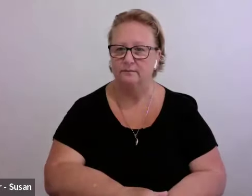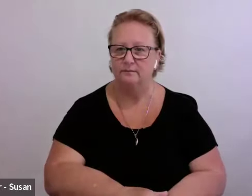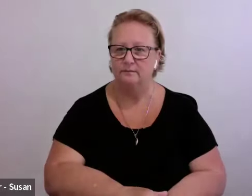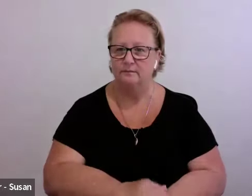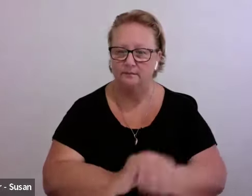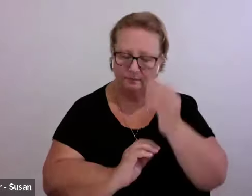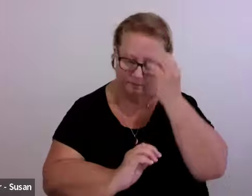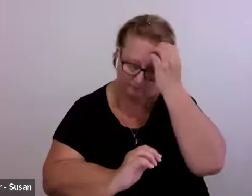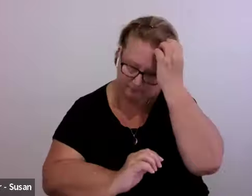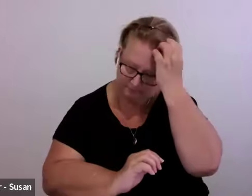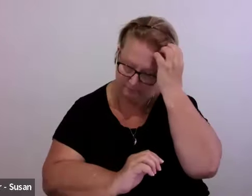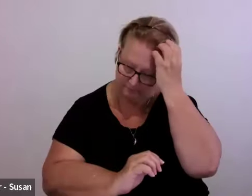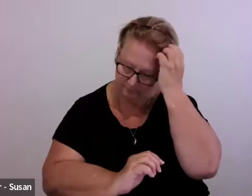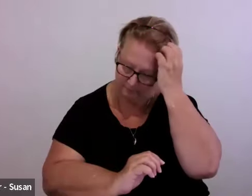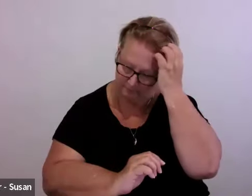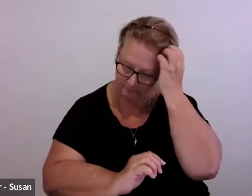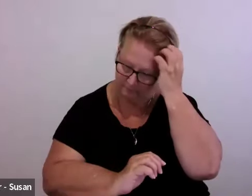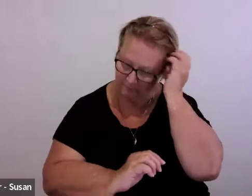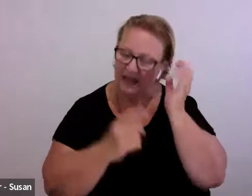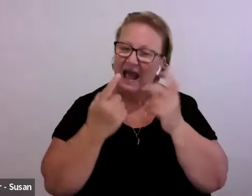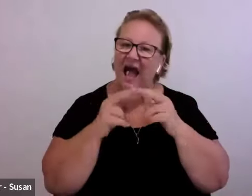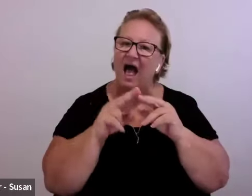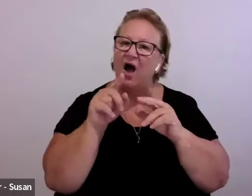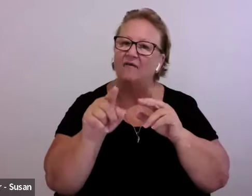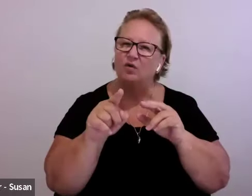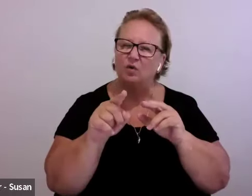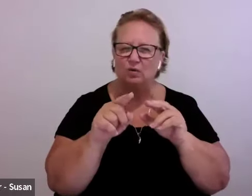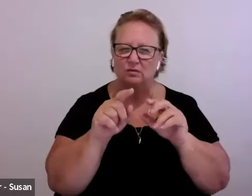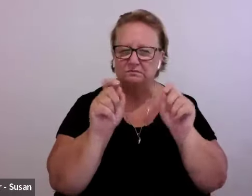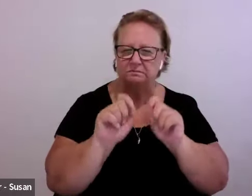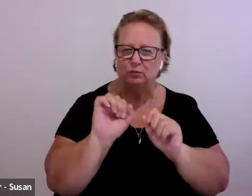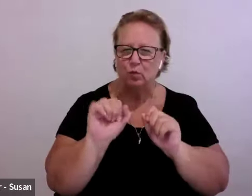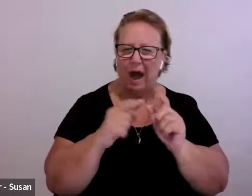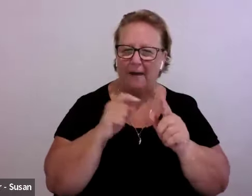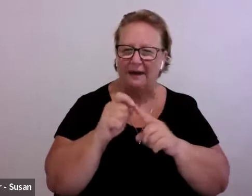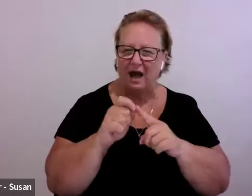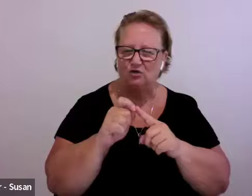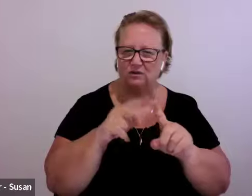's also a range of Auslan videos that we have